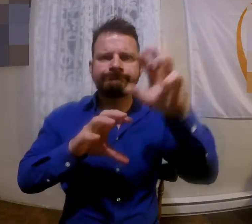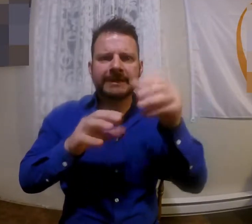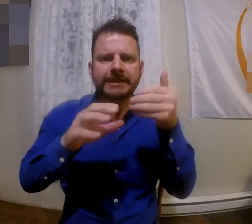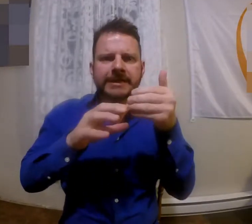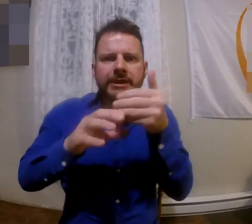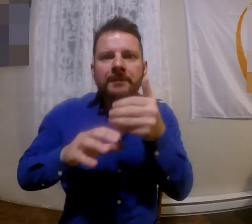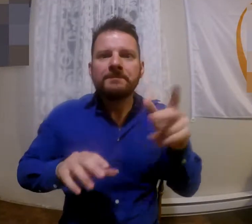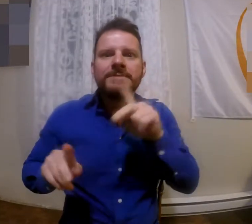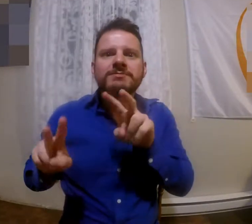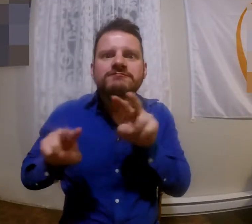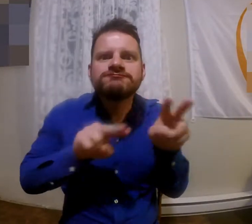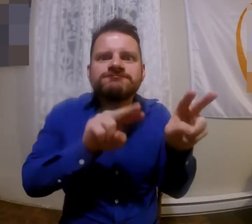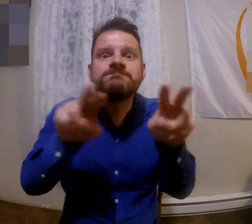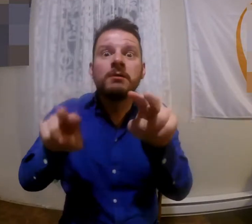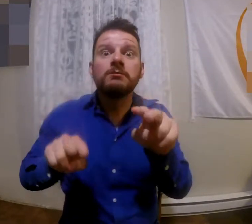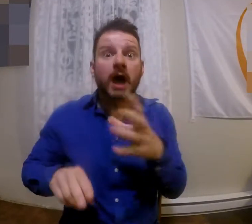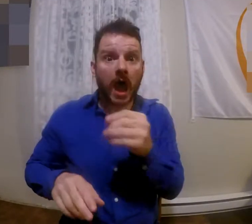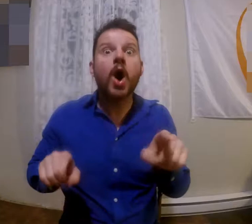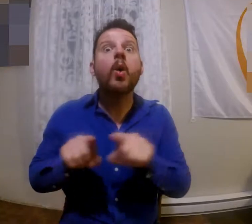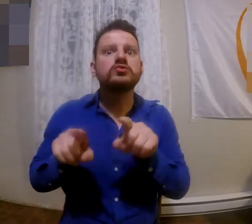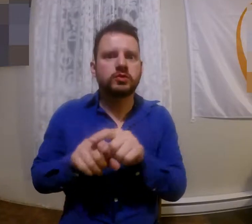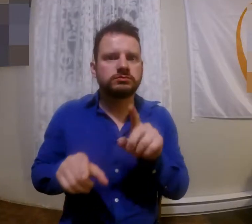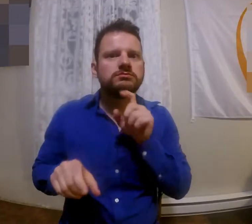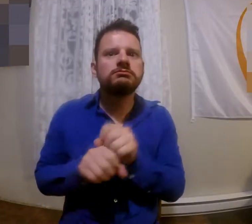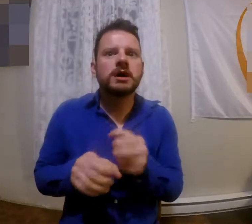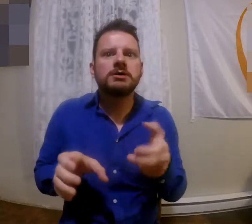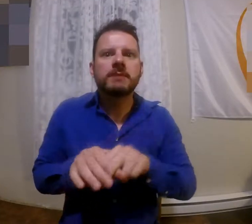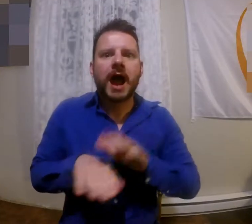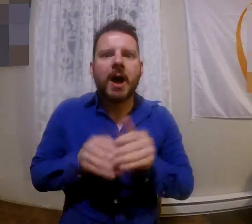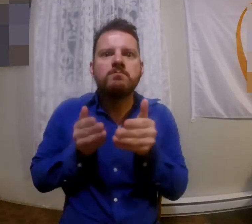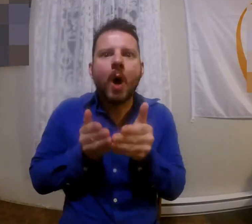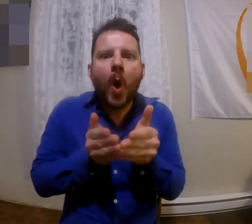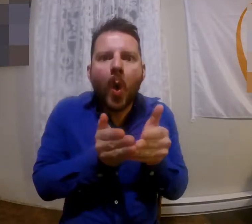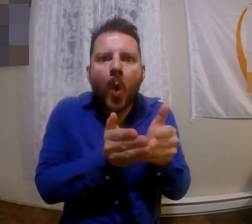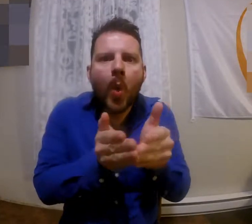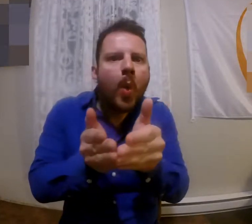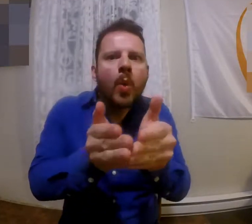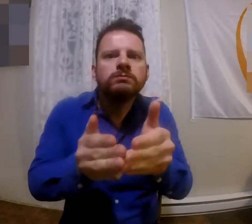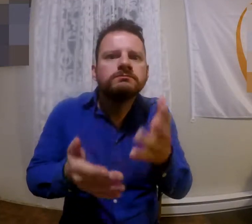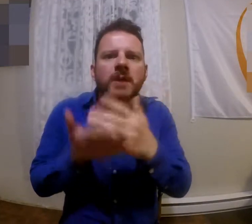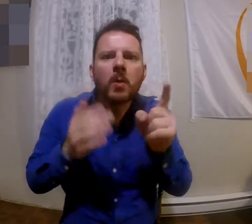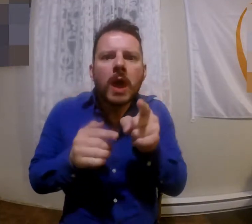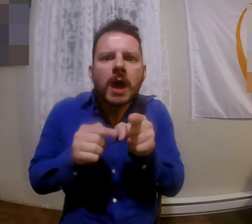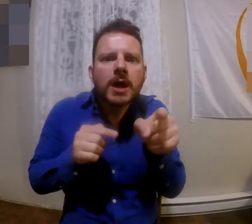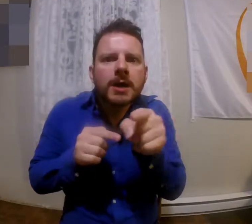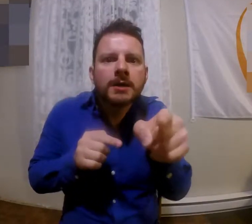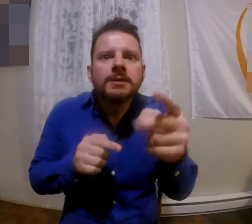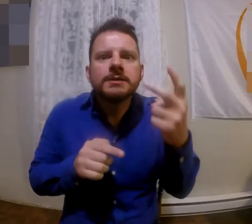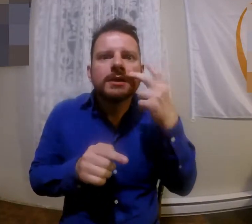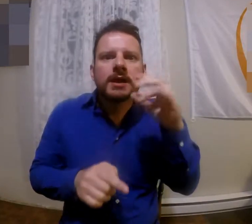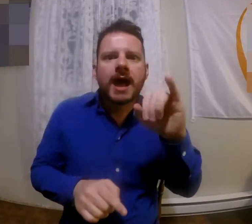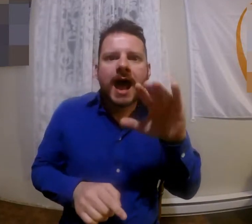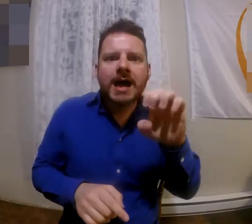People took a look at and they did actually get on boats around the icebergs.